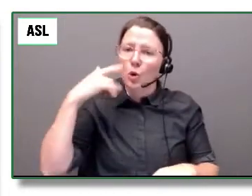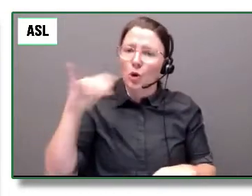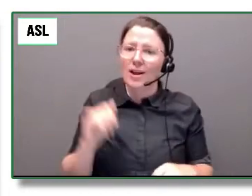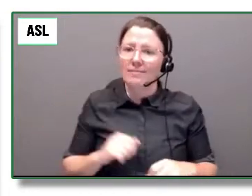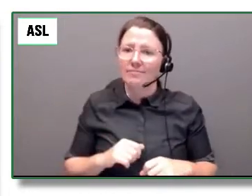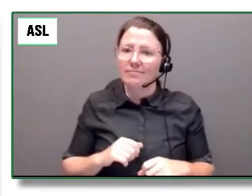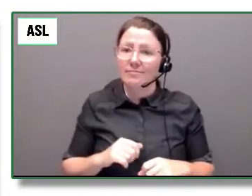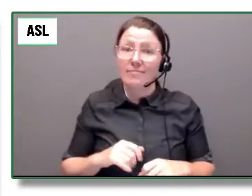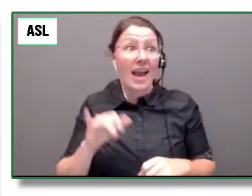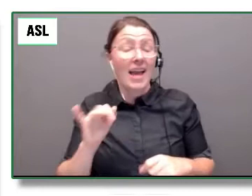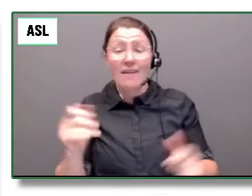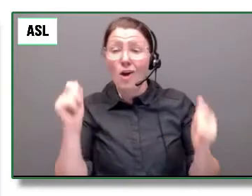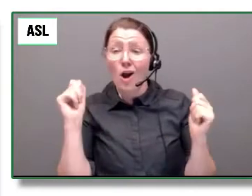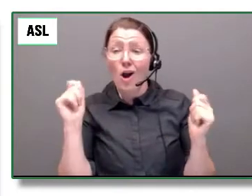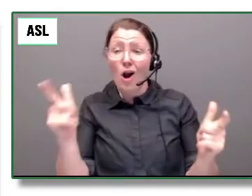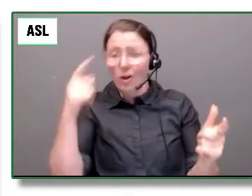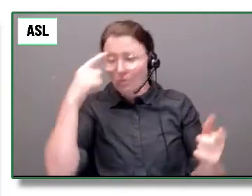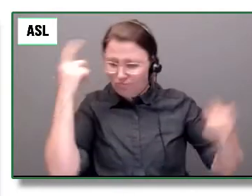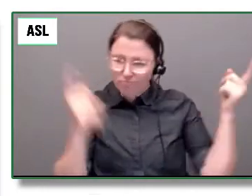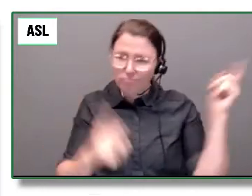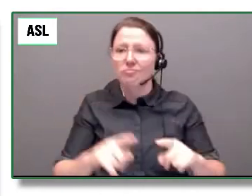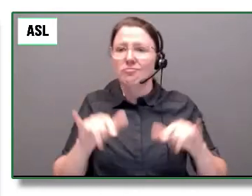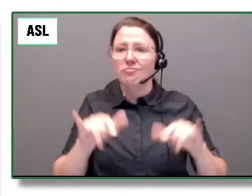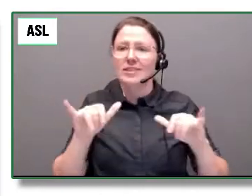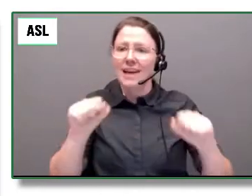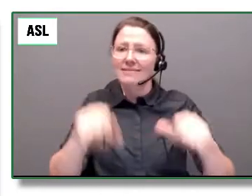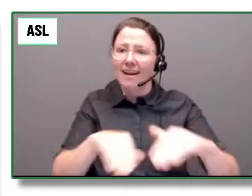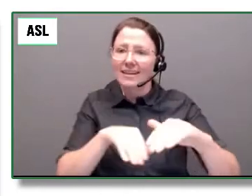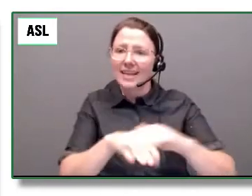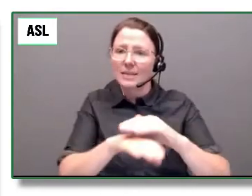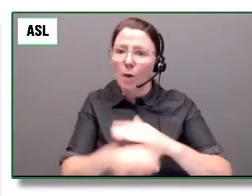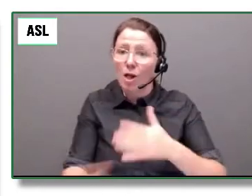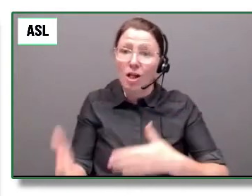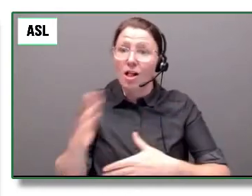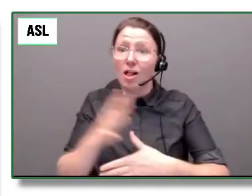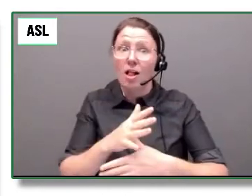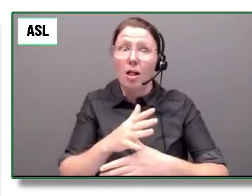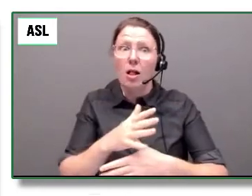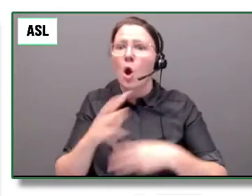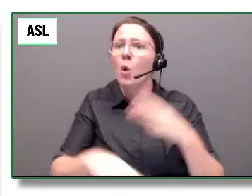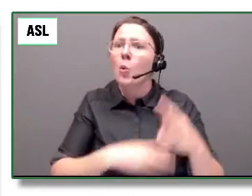accessibility. What it could be if we all believed what